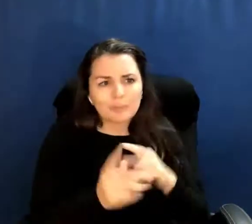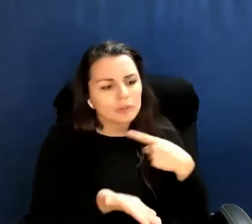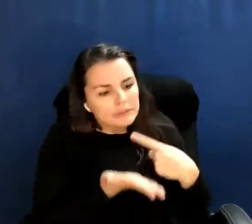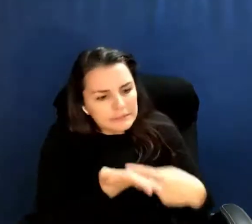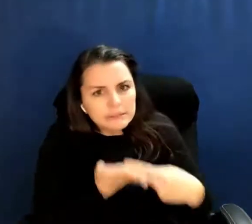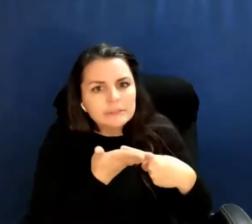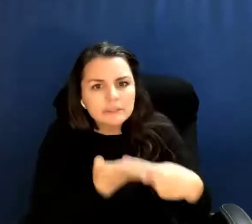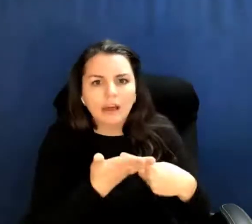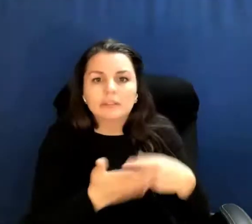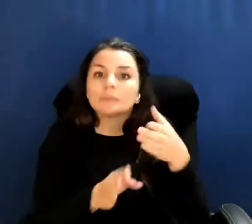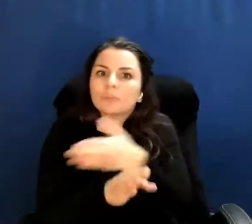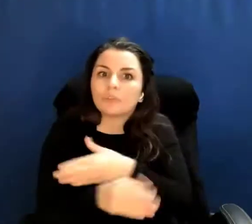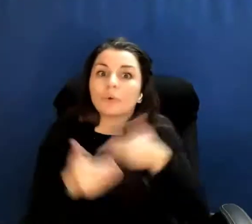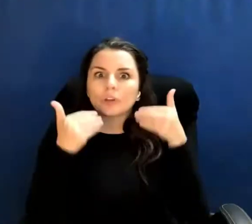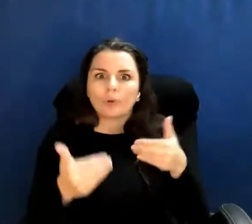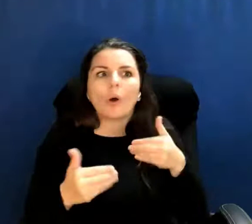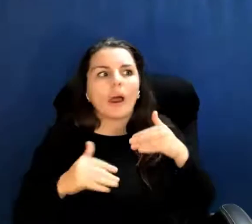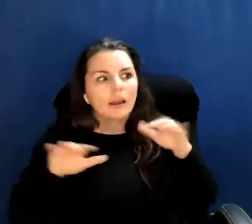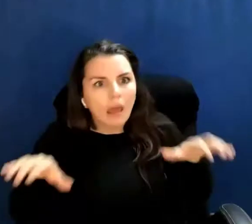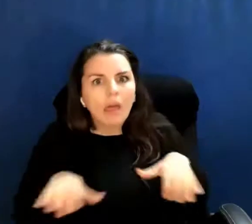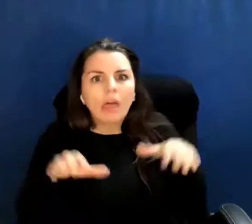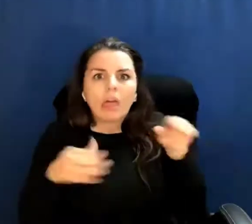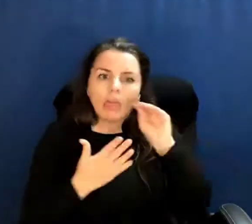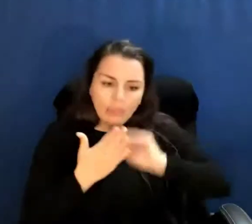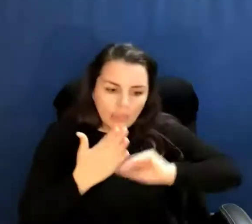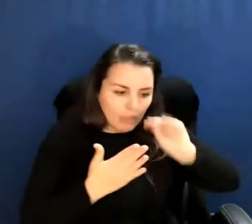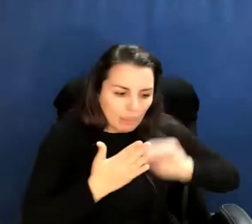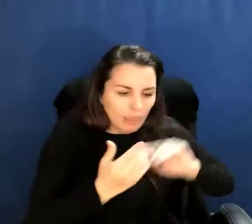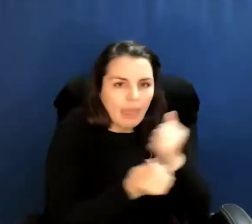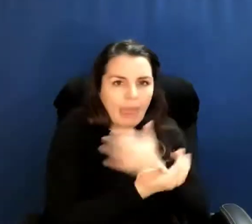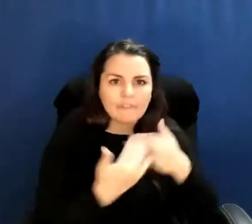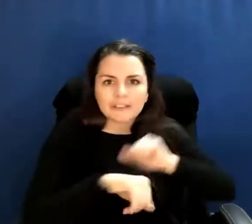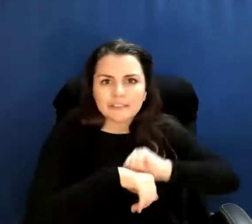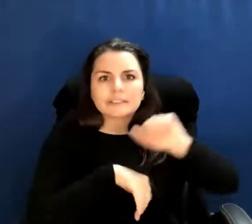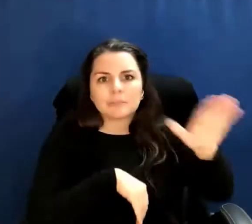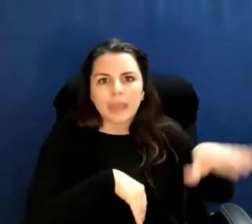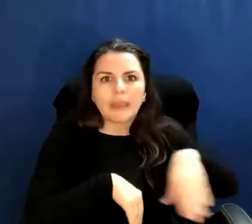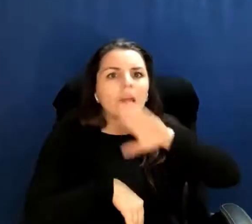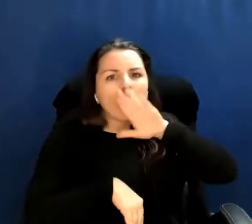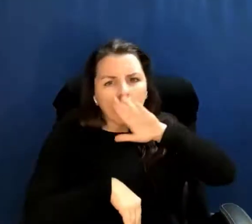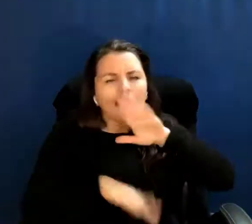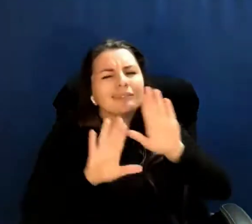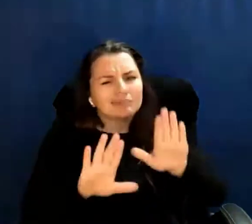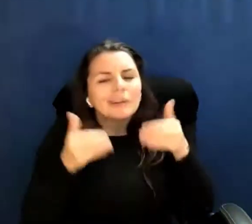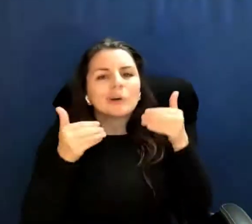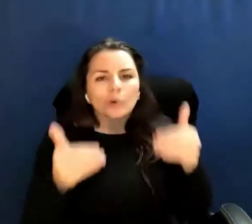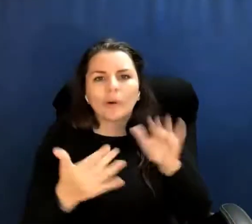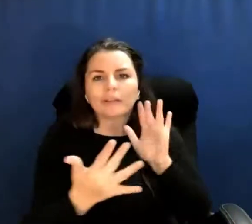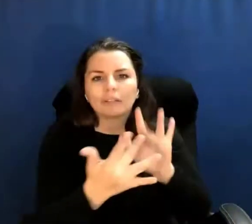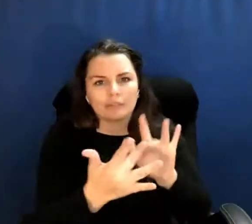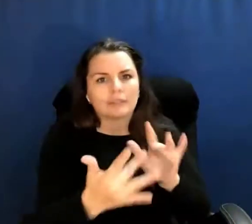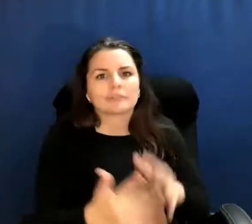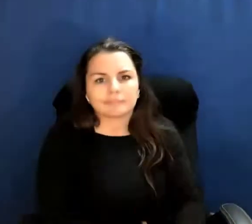before you go through all of the effort of preparing that application. You need to really get a handle on that. Lisa Chadwick: Yes.